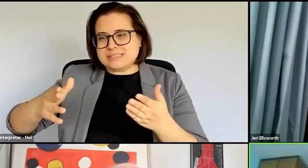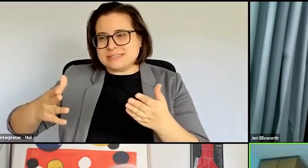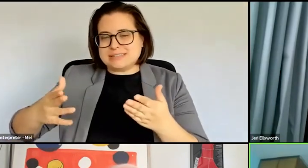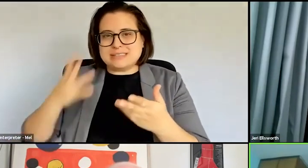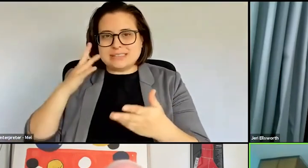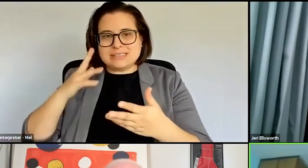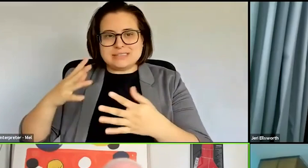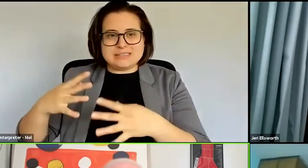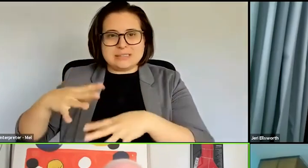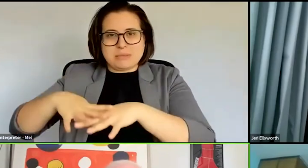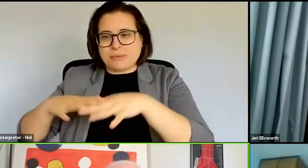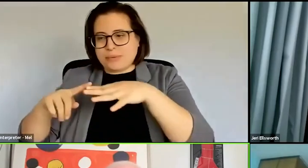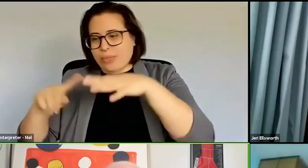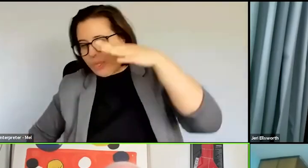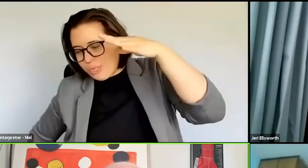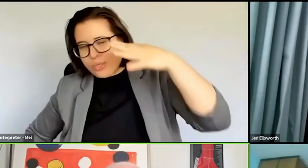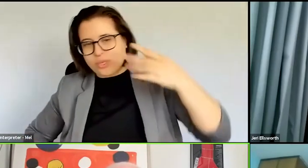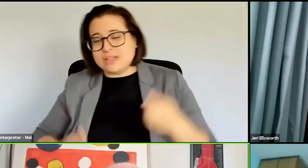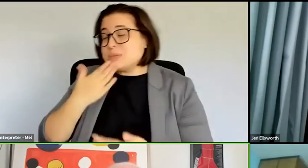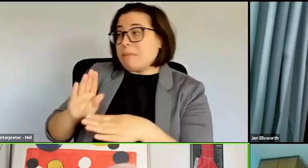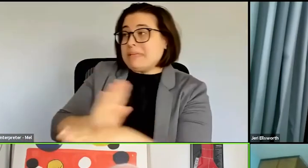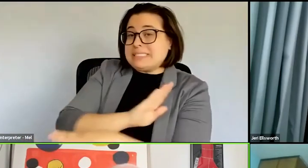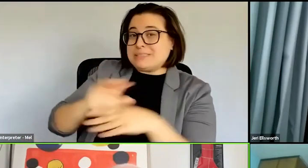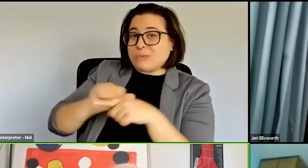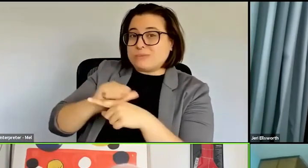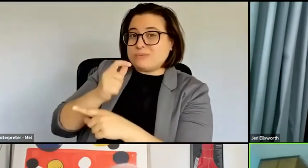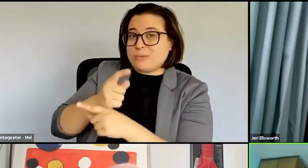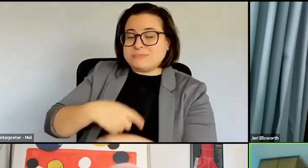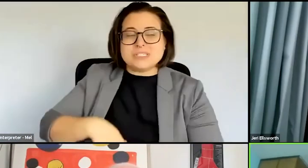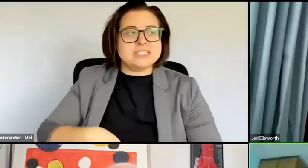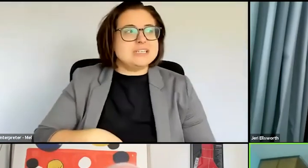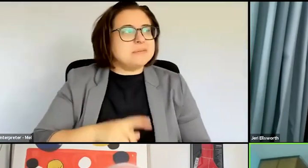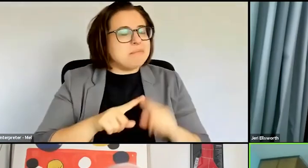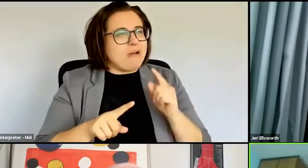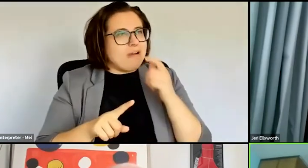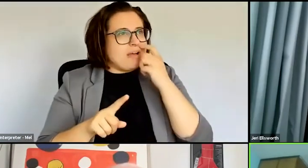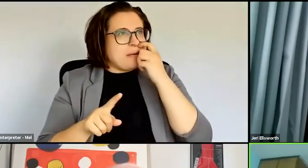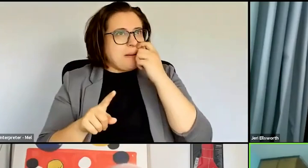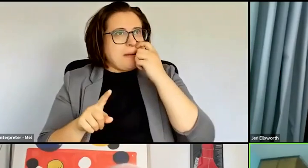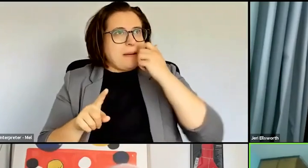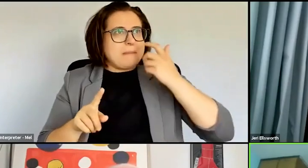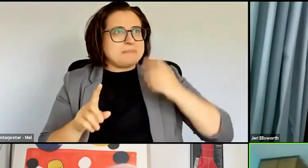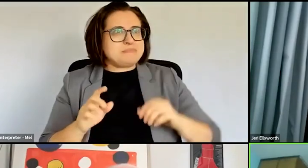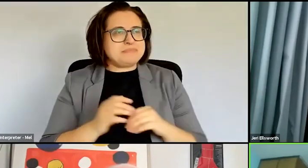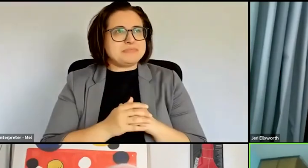Good business practice. That's right but I think that the idea I want to take from your attention